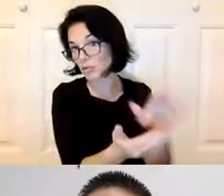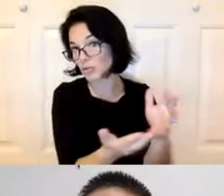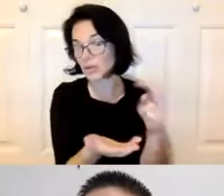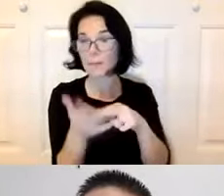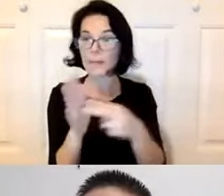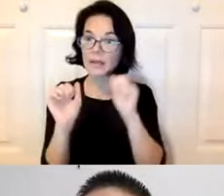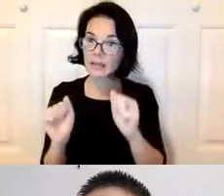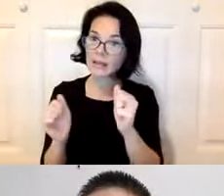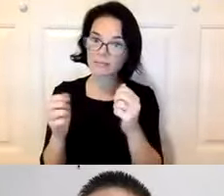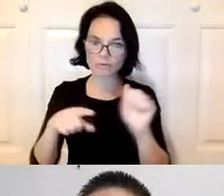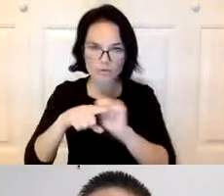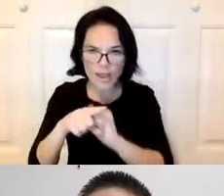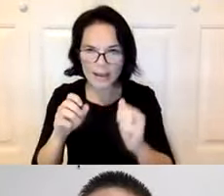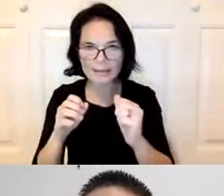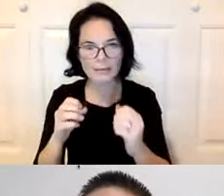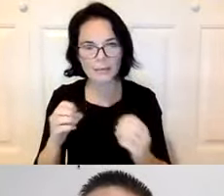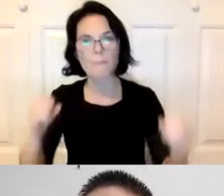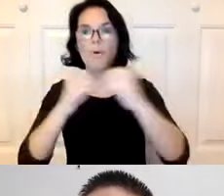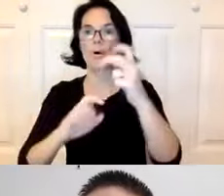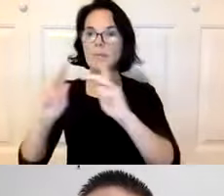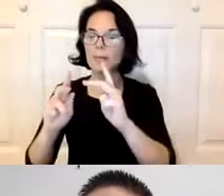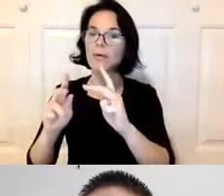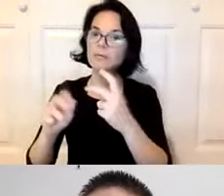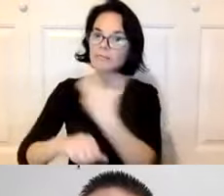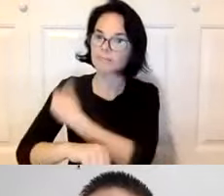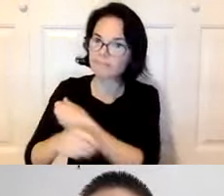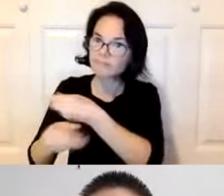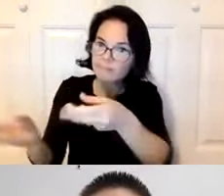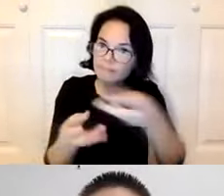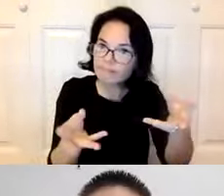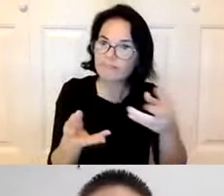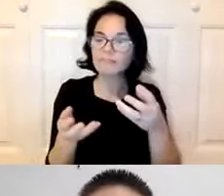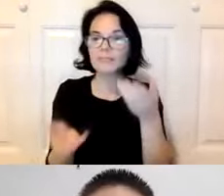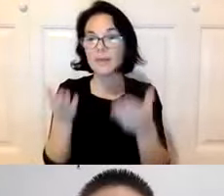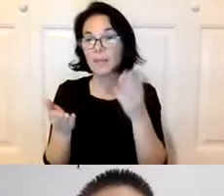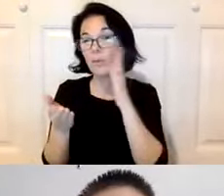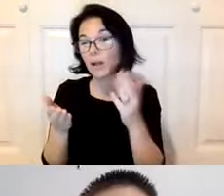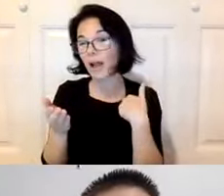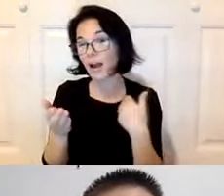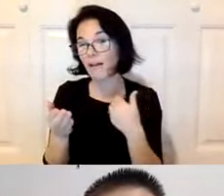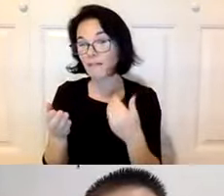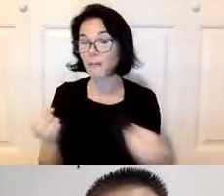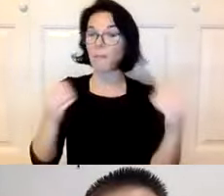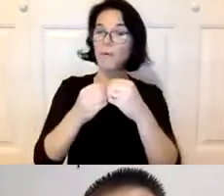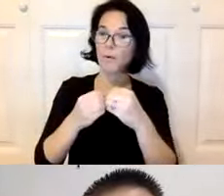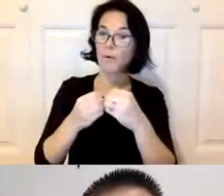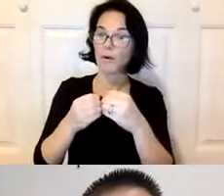to give them and they’ll be available in many places. [Reads more questions]